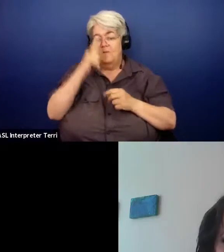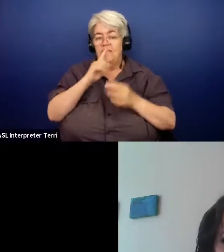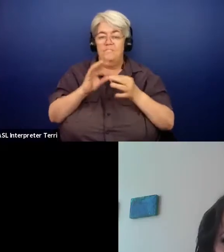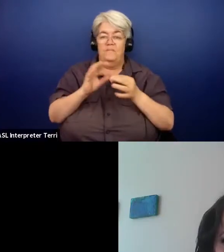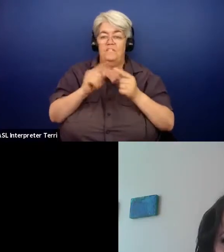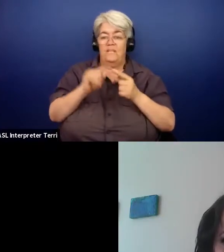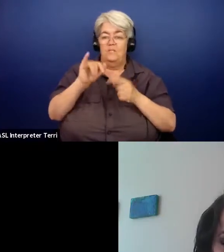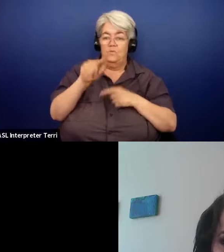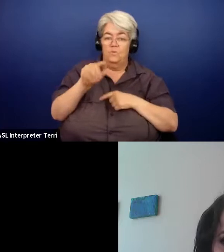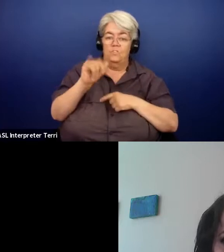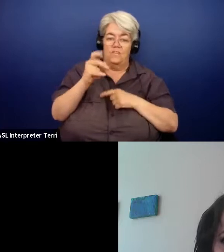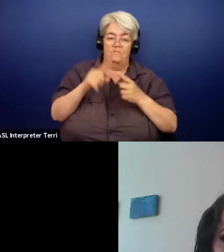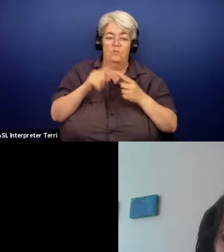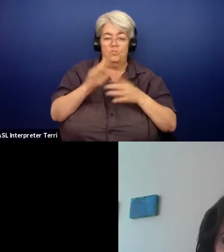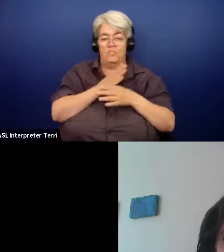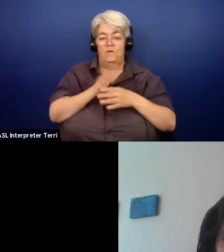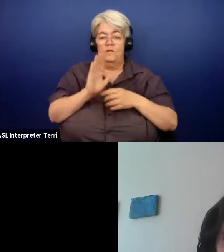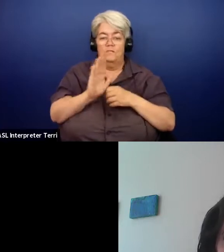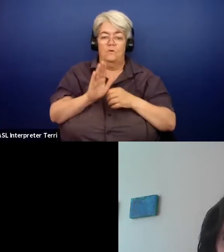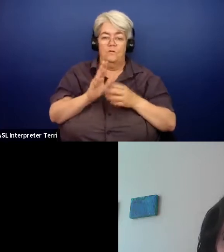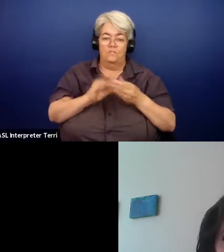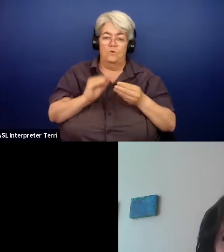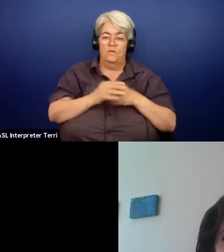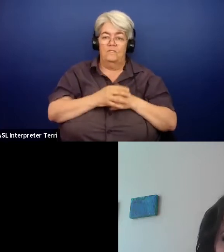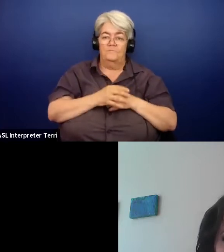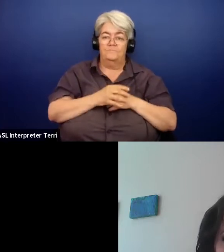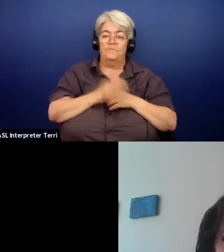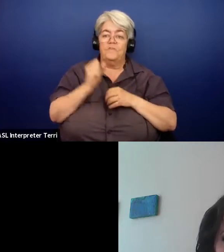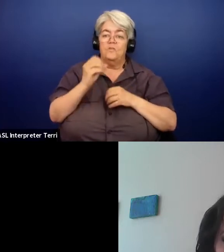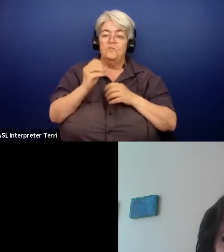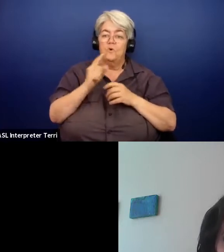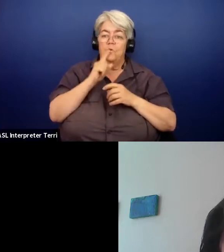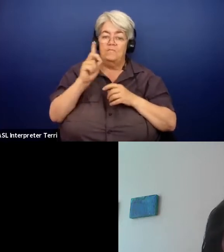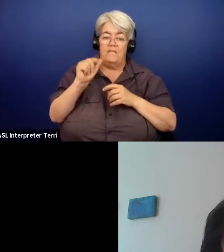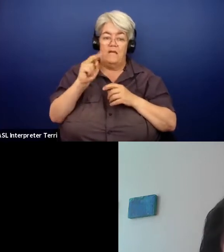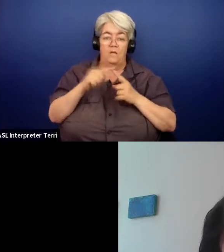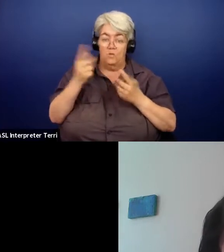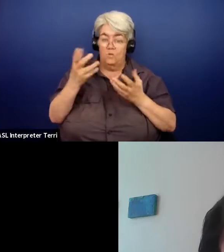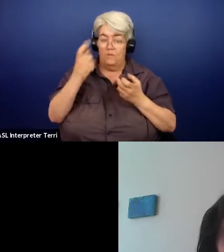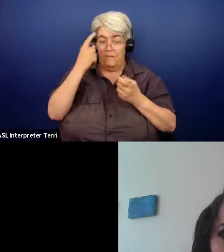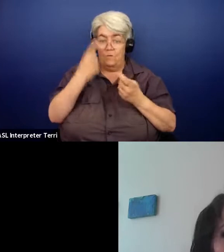your stories and it makes a huge difference. What do you think? Should we go to the break?